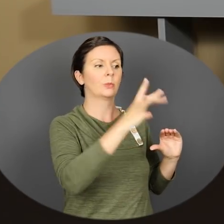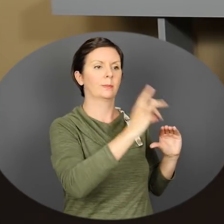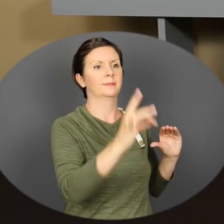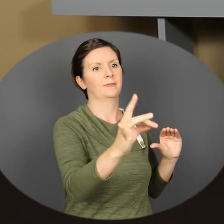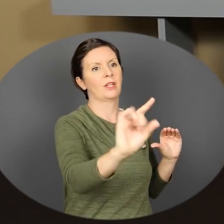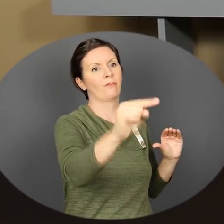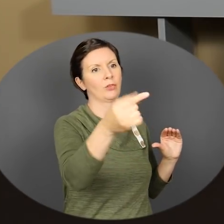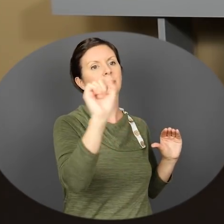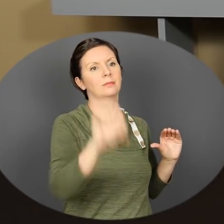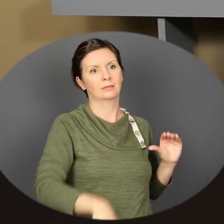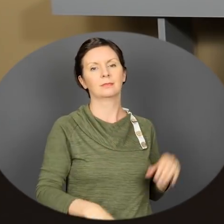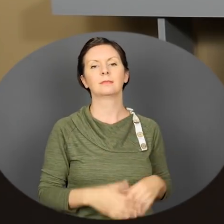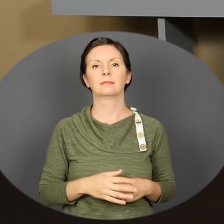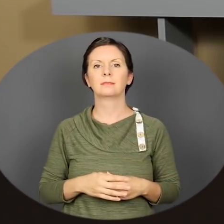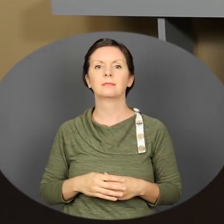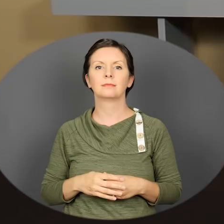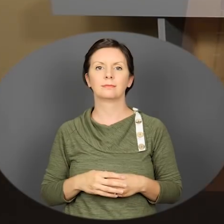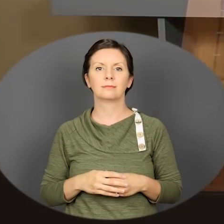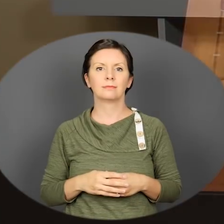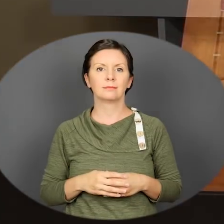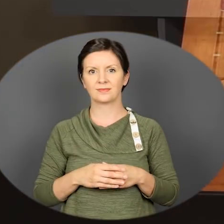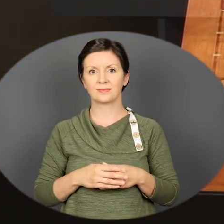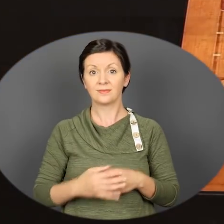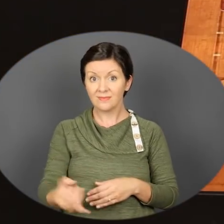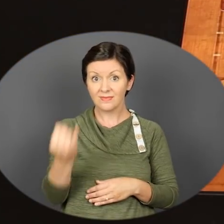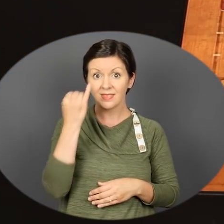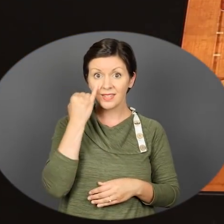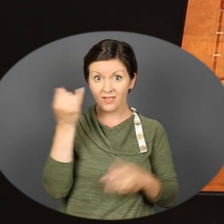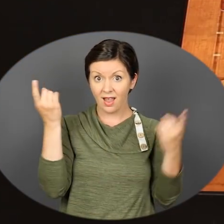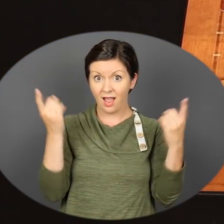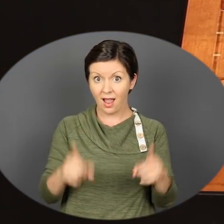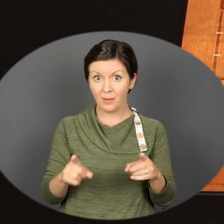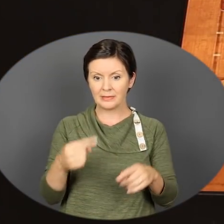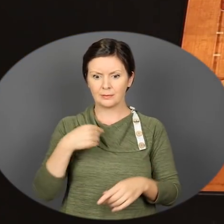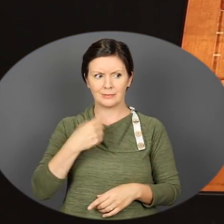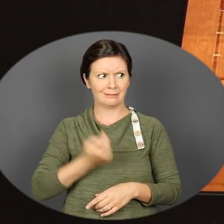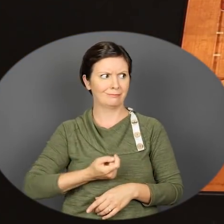more tiles are here, they would draw first. If you get eliminated from the game while